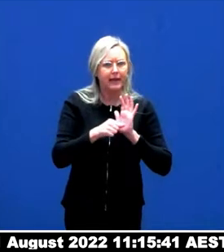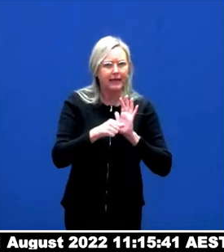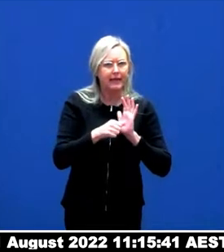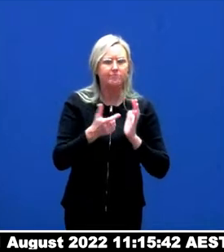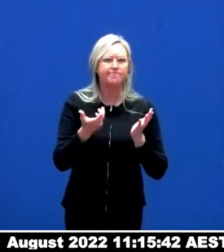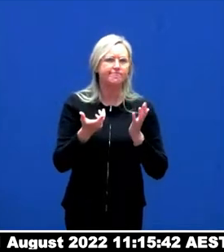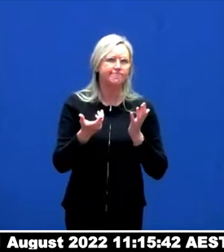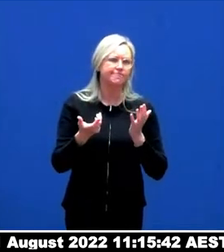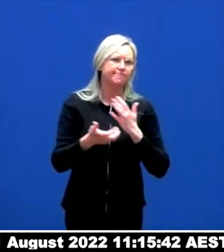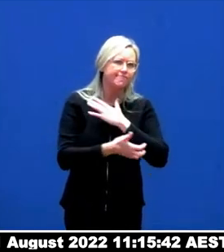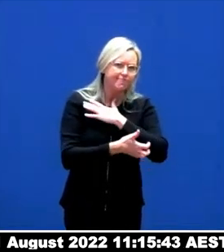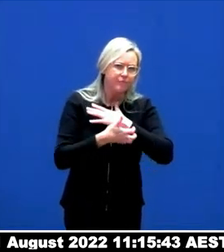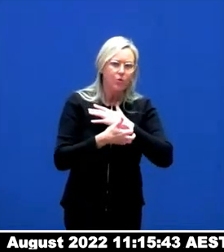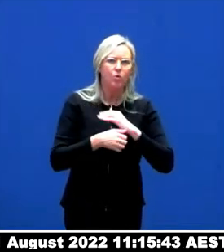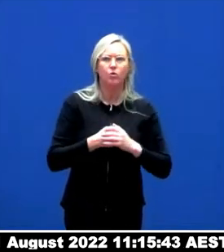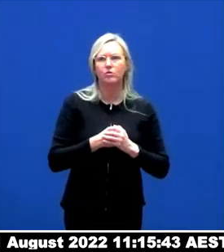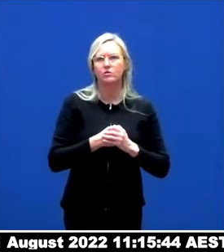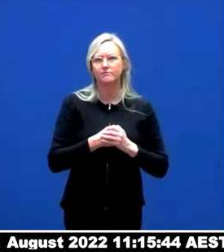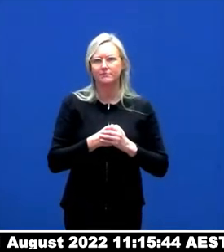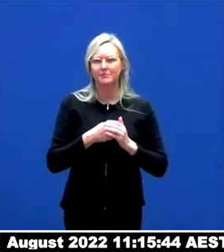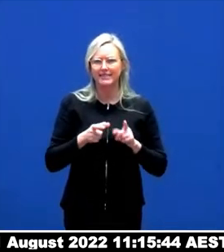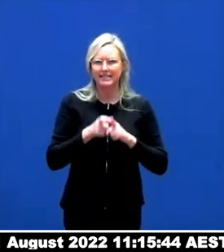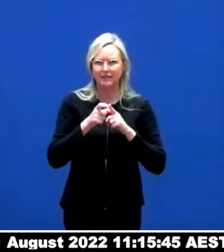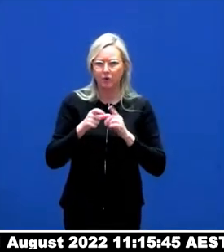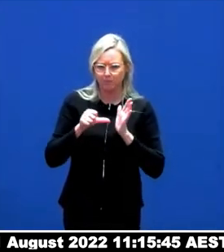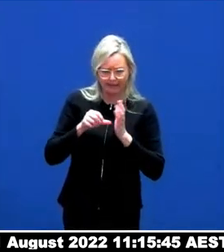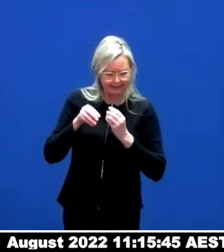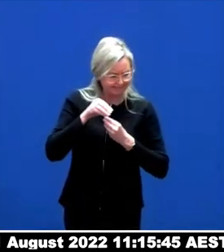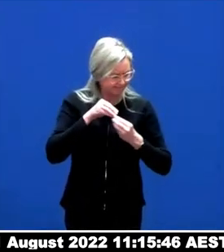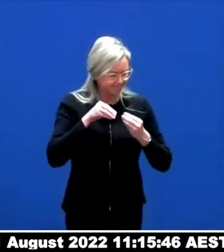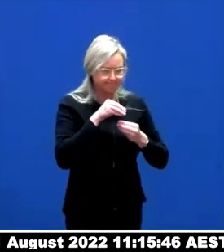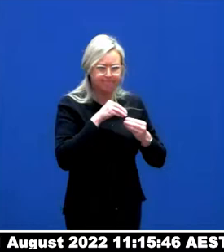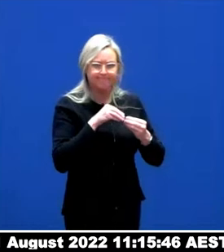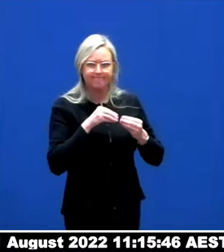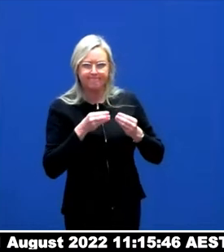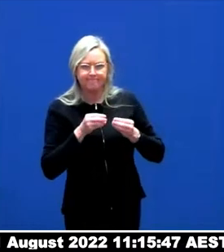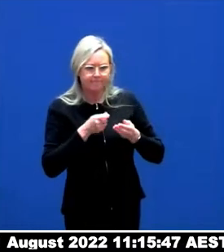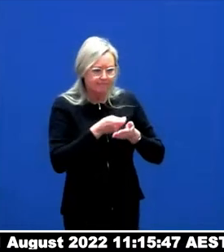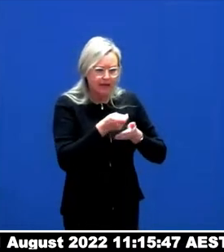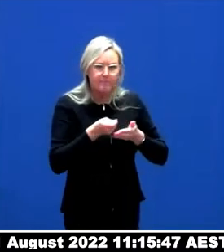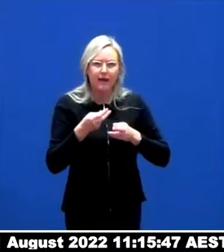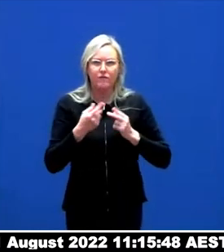who are a bit of a struggle to - to live in Sydney, Australia. Have you had a bit of a struggle living in Sydney?